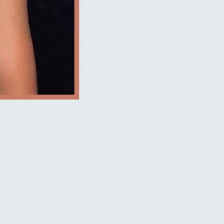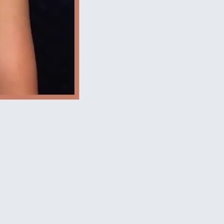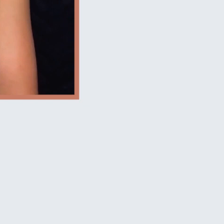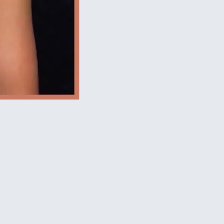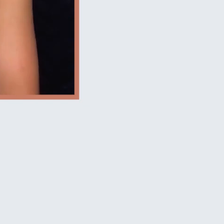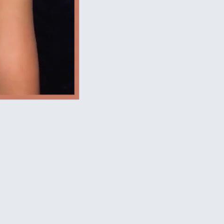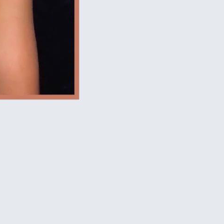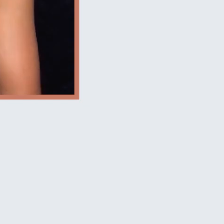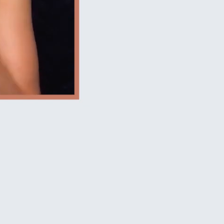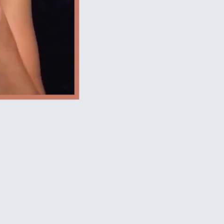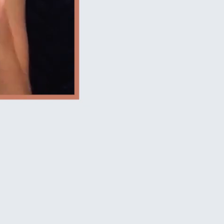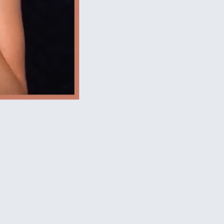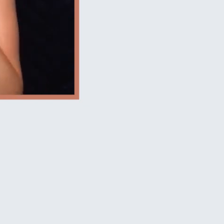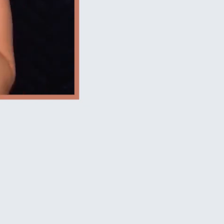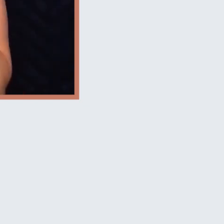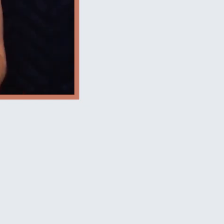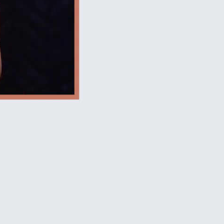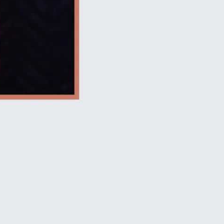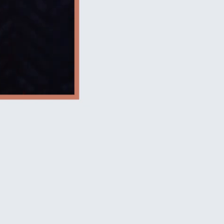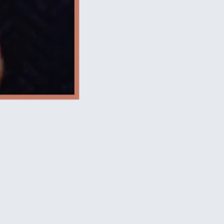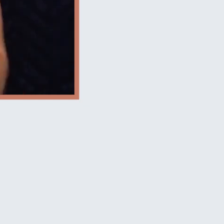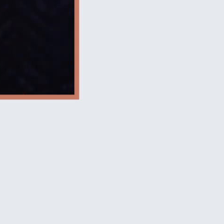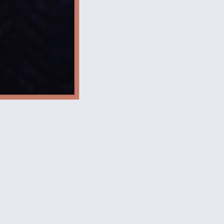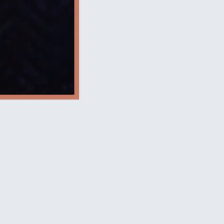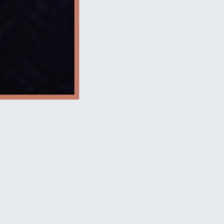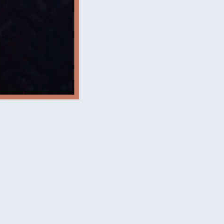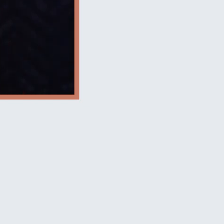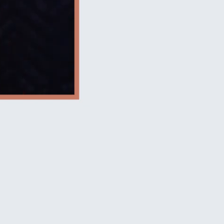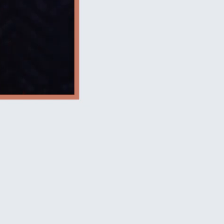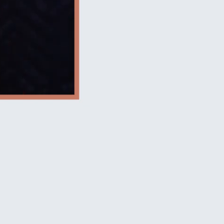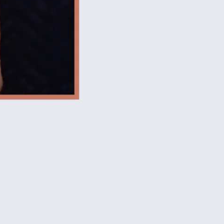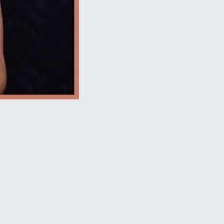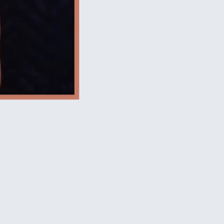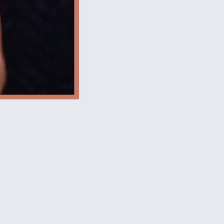project by project, and year by year, you know. And one thing that I want